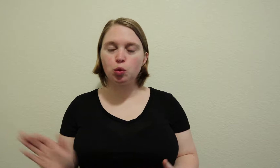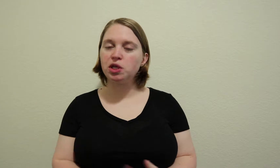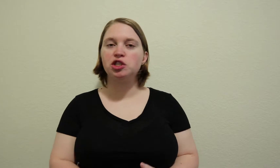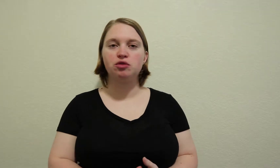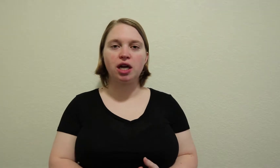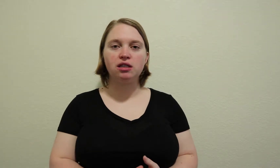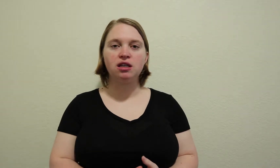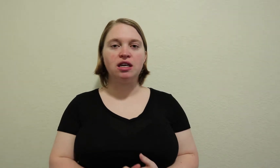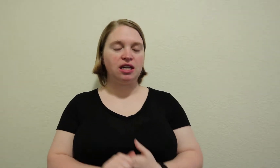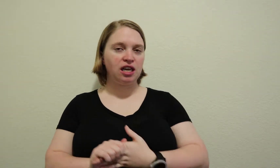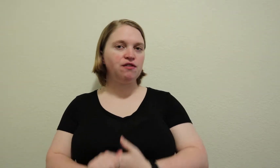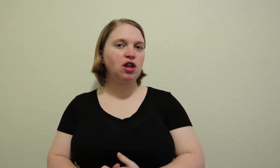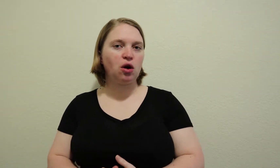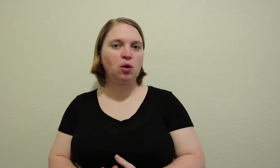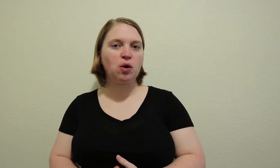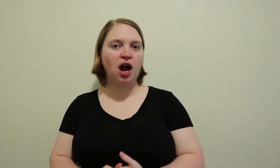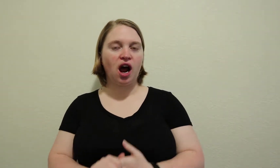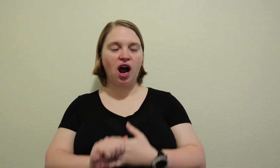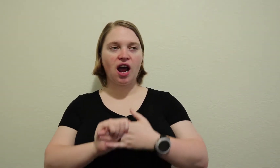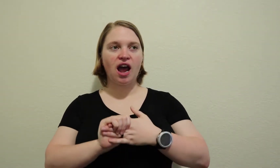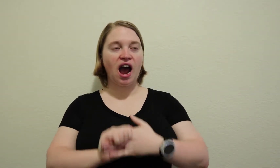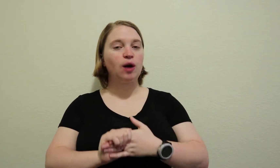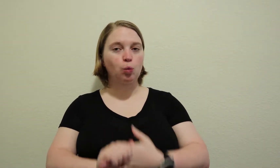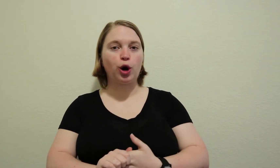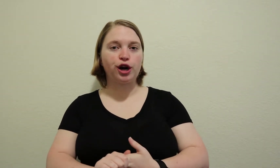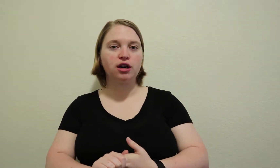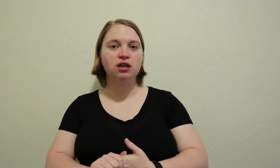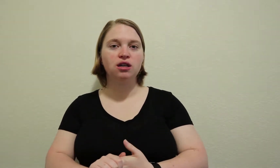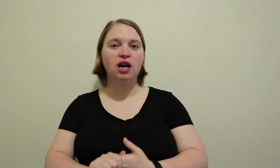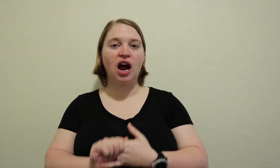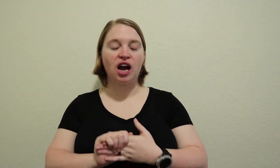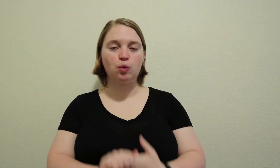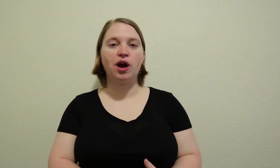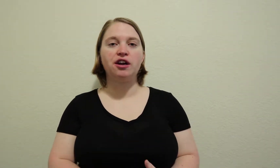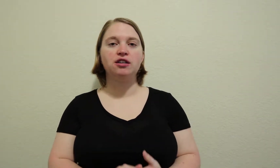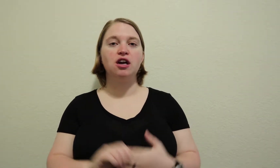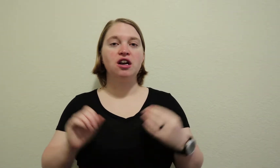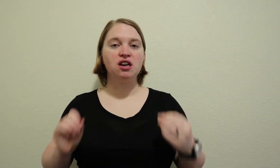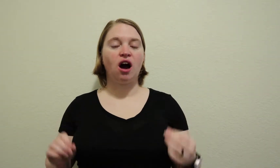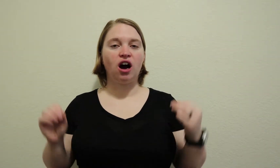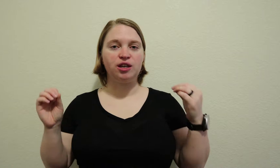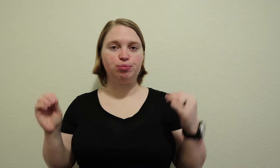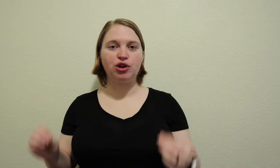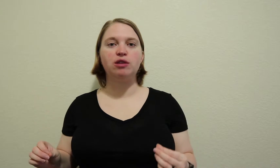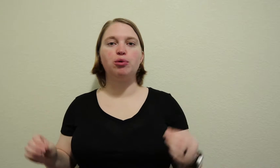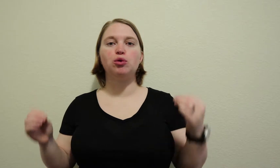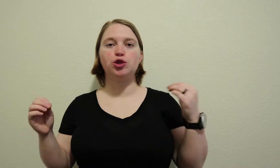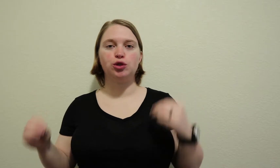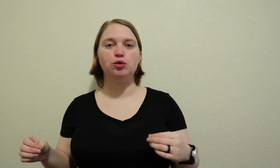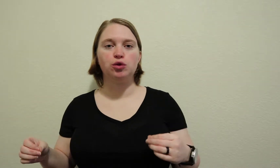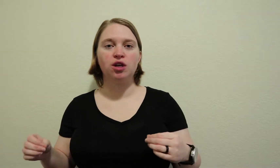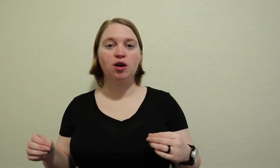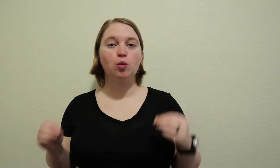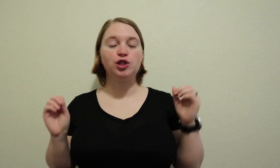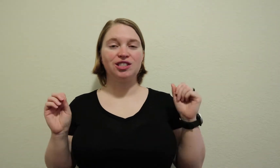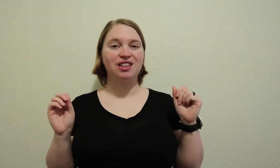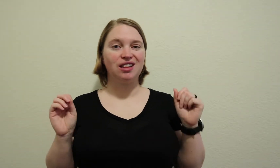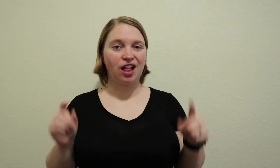weeks straight even though at work, I wear non-breathable shoes which is leather